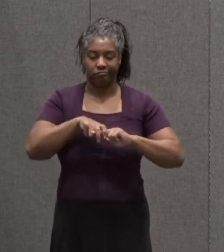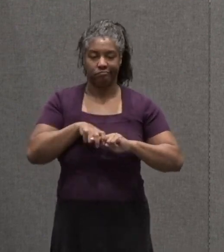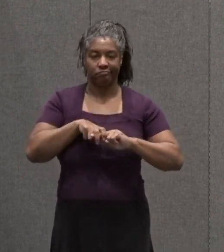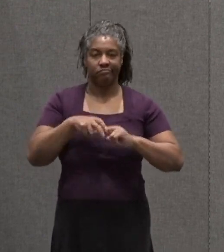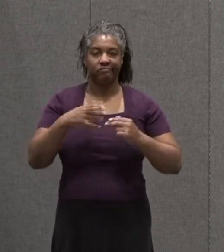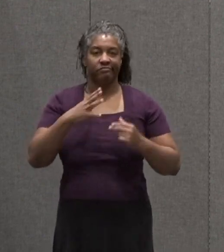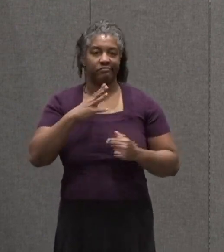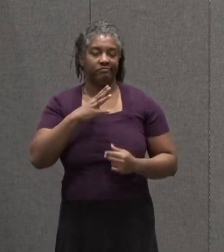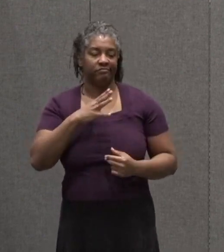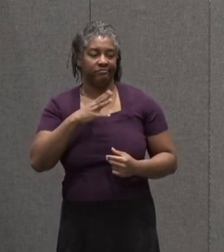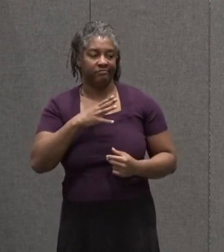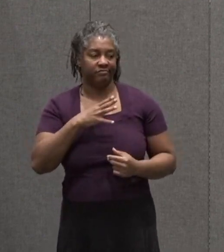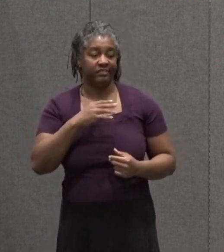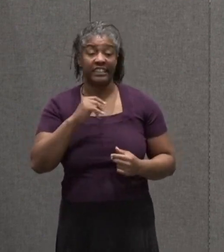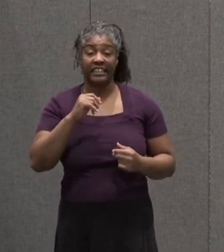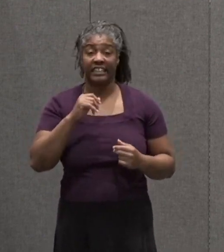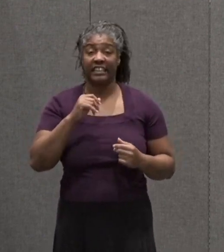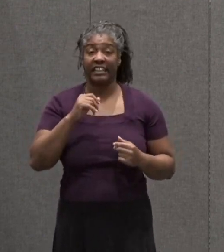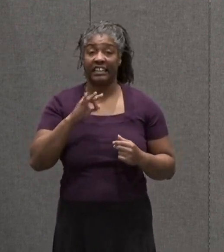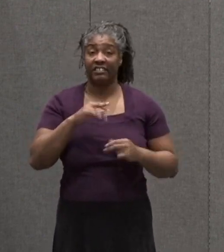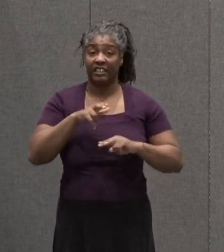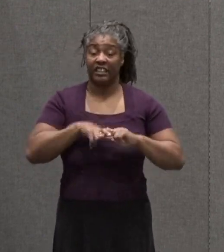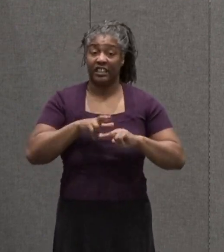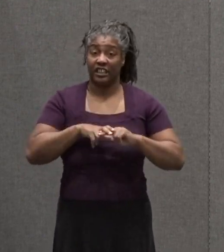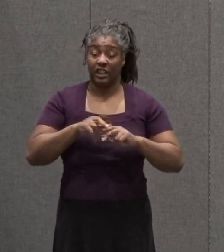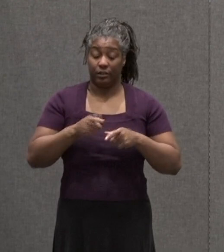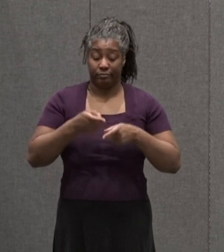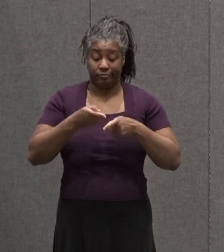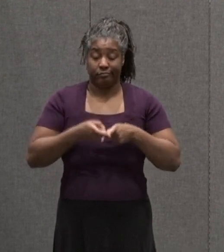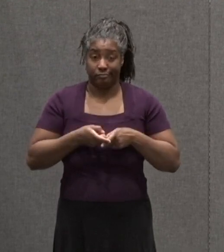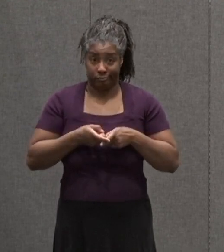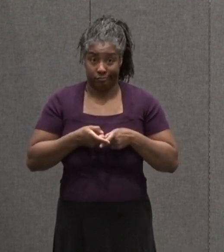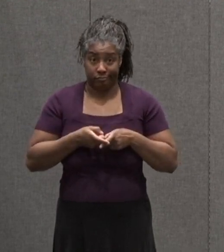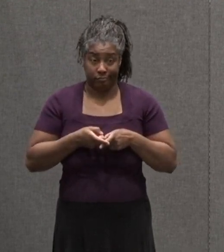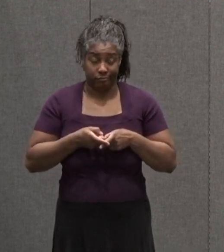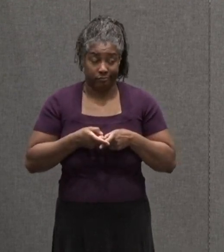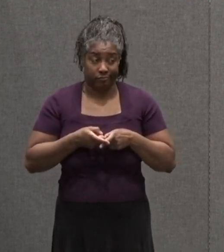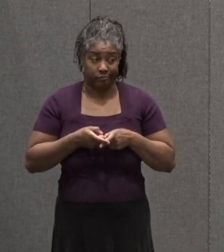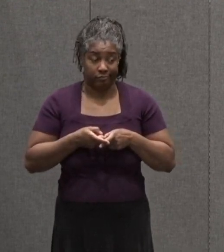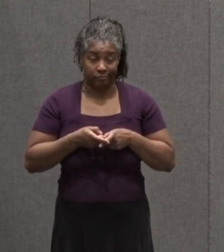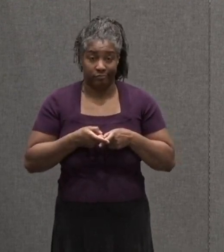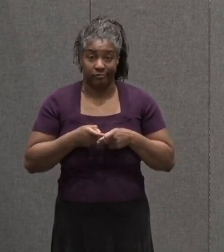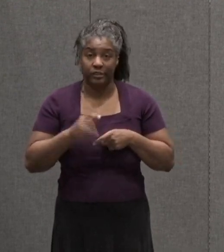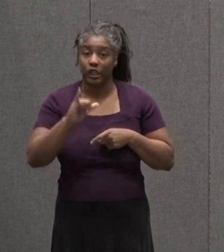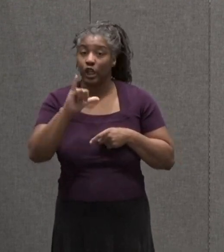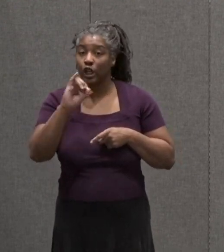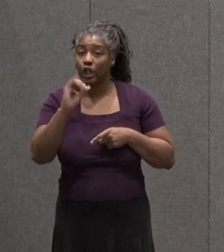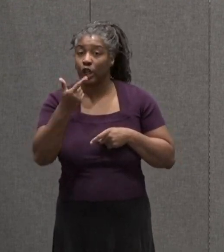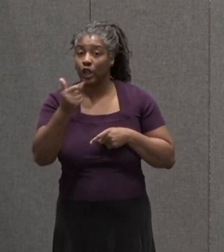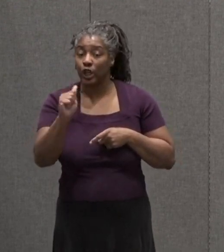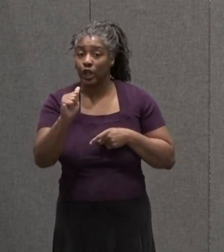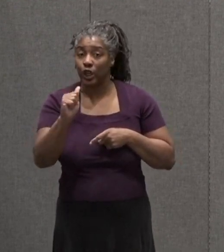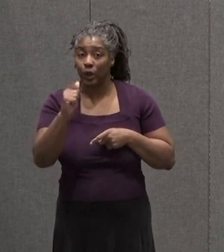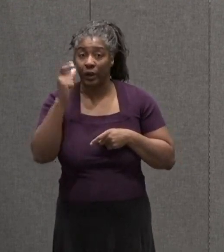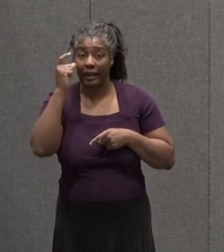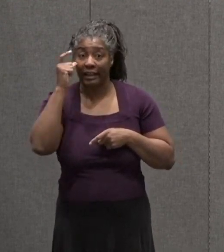I encourage you to take your yoga glasses and put them on. That's right, take your thumb